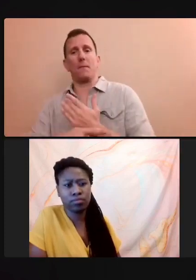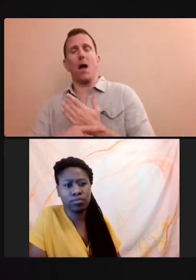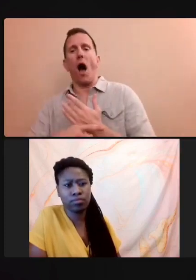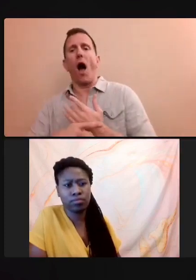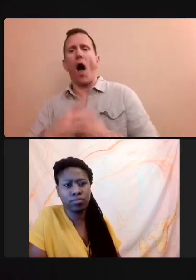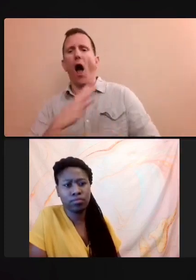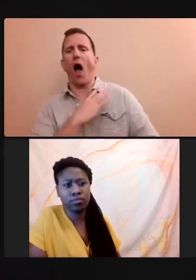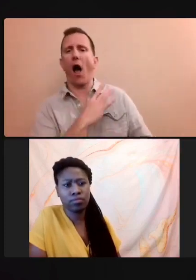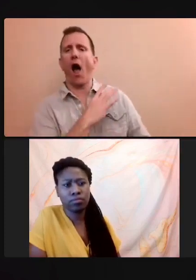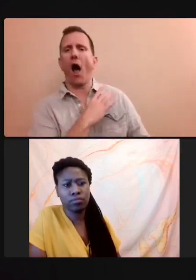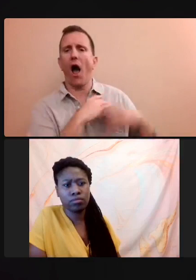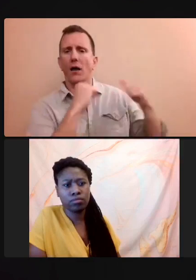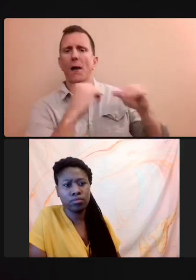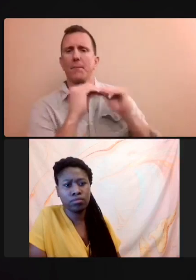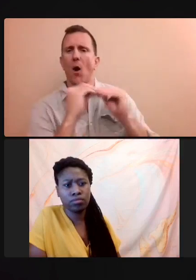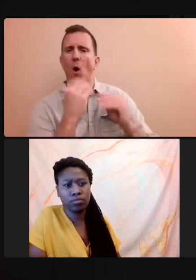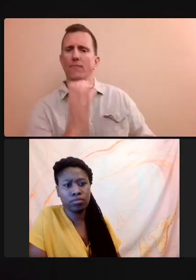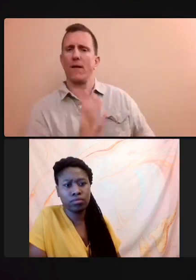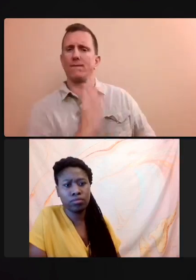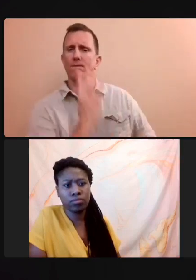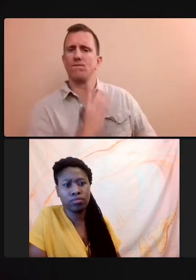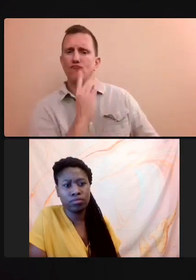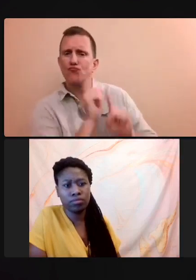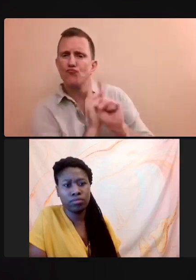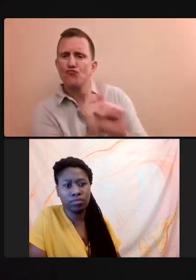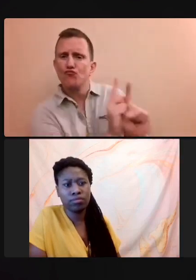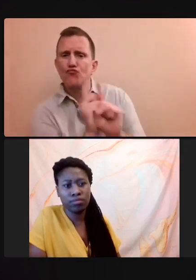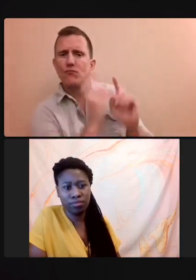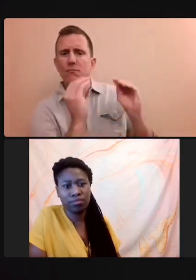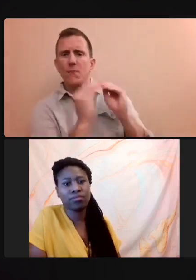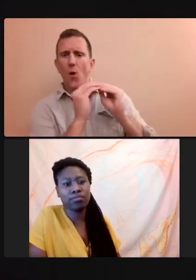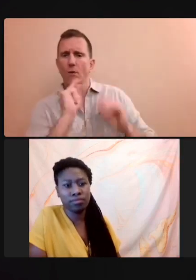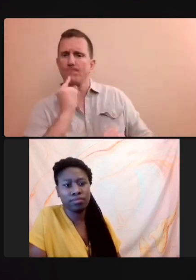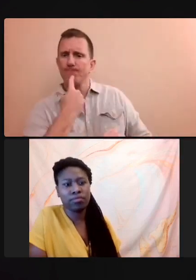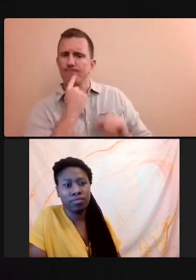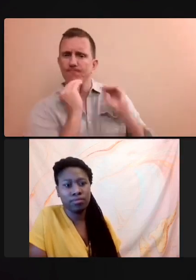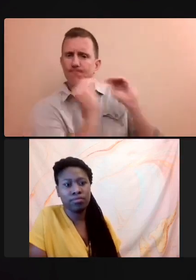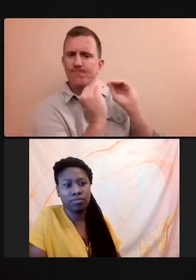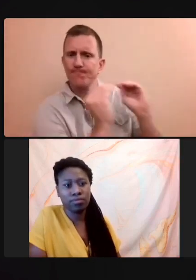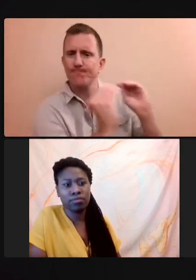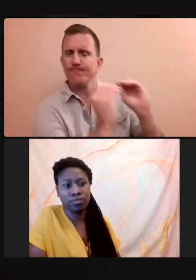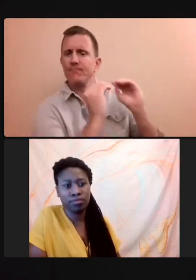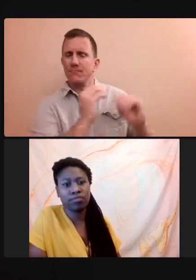we have folks involved with the deaf community, the better. Like why wait until the last minute?